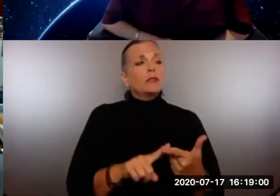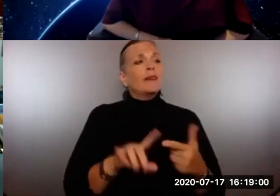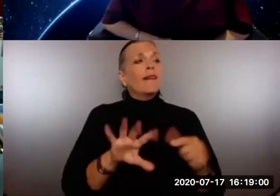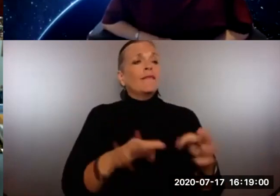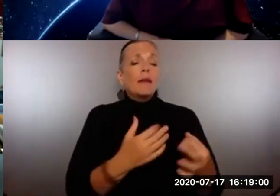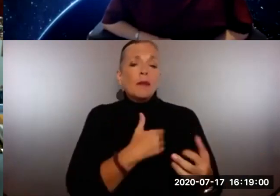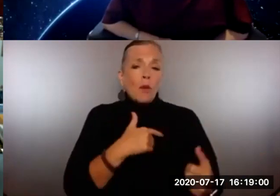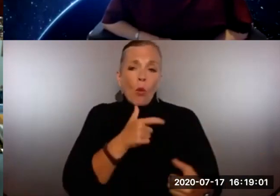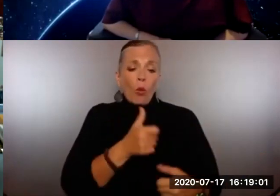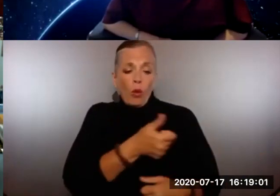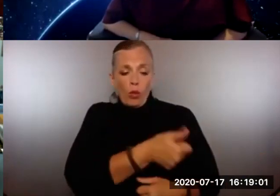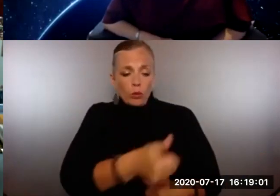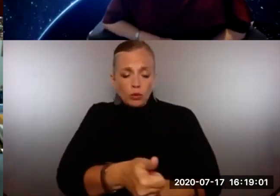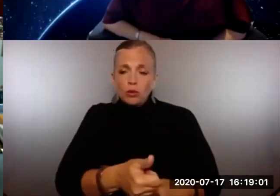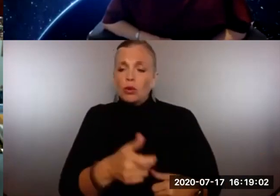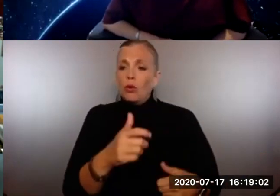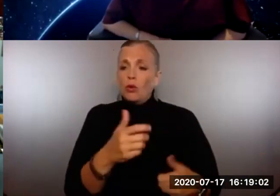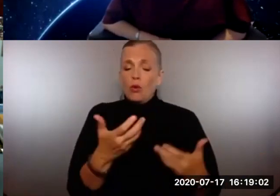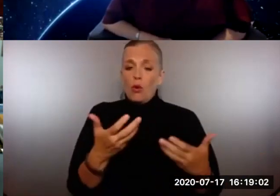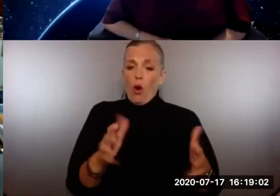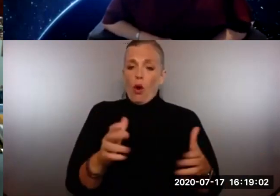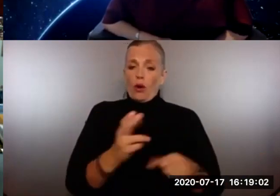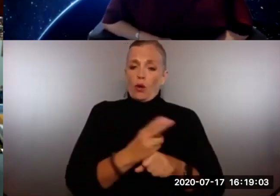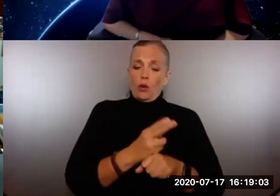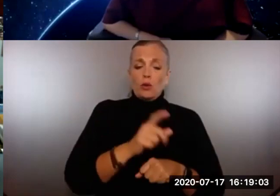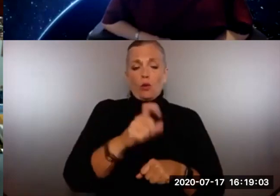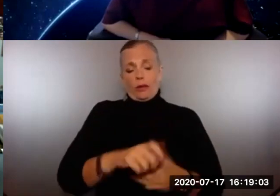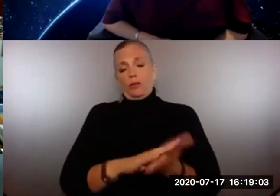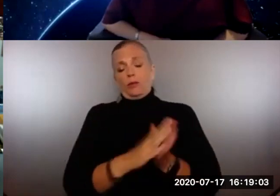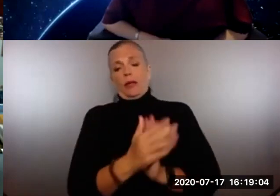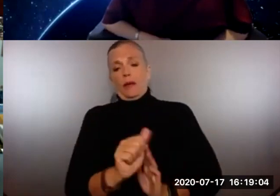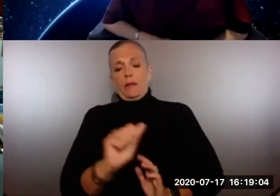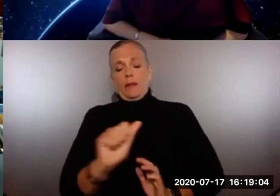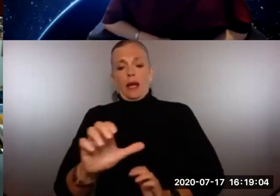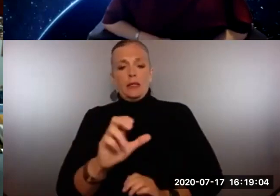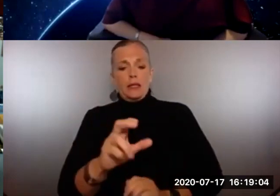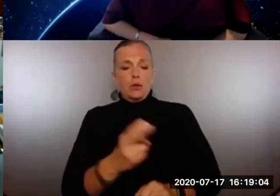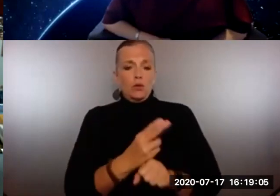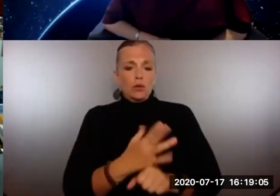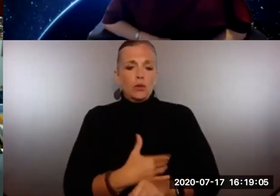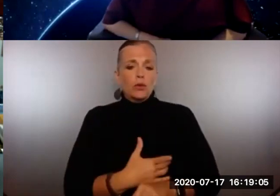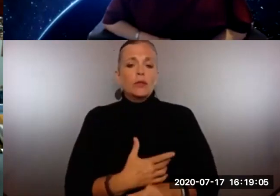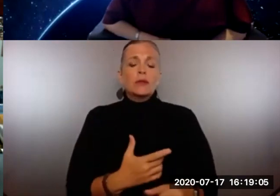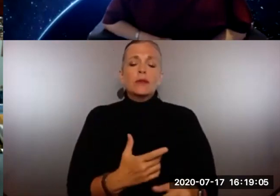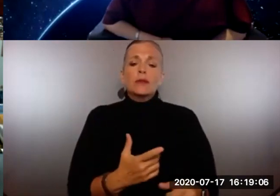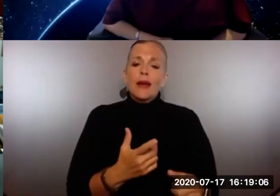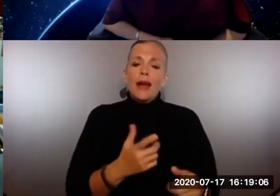are or need to be AAC users, and really get people much more engaged in this discussion.